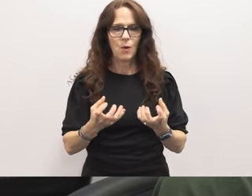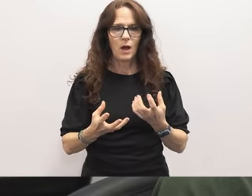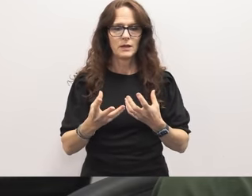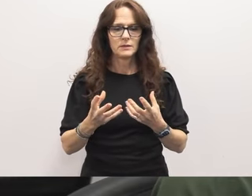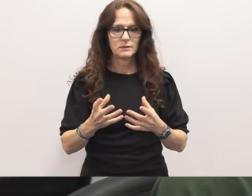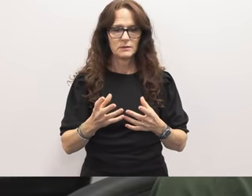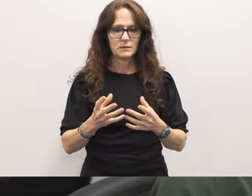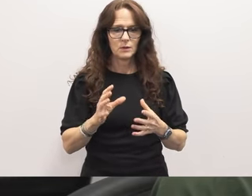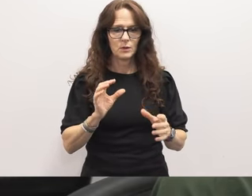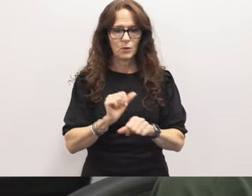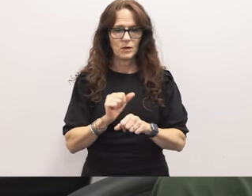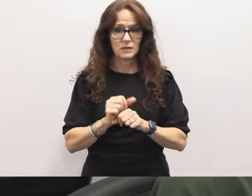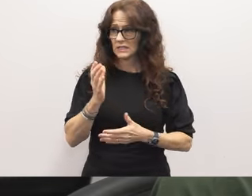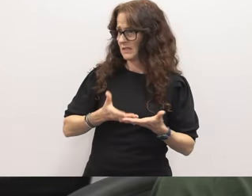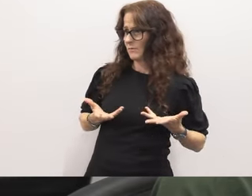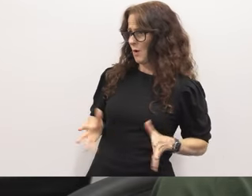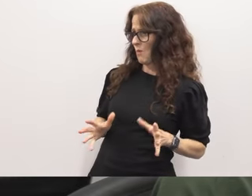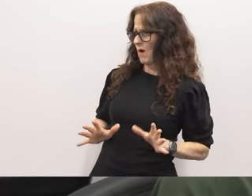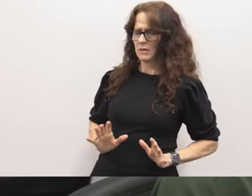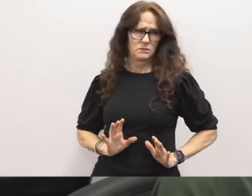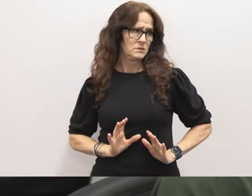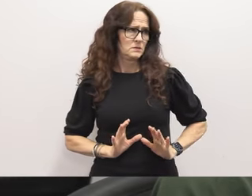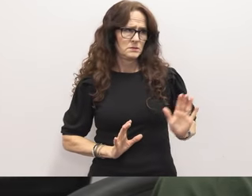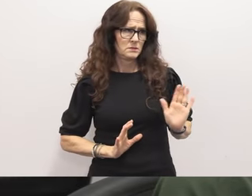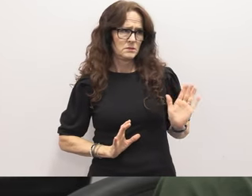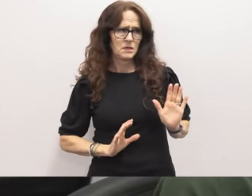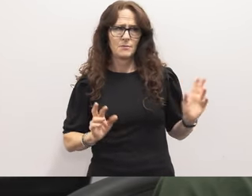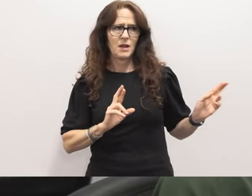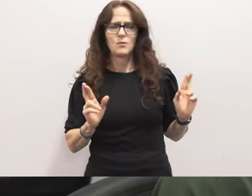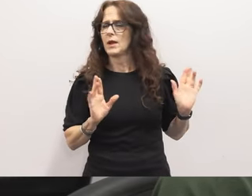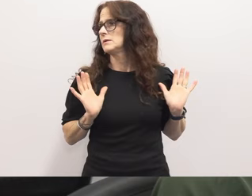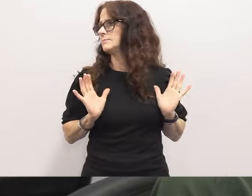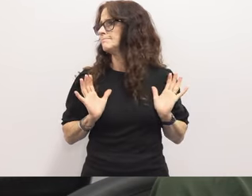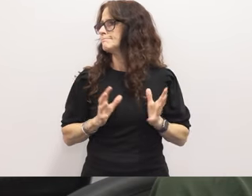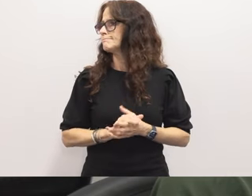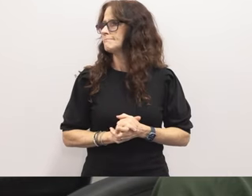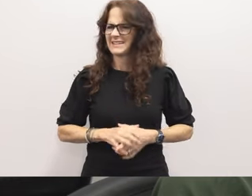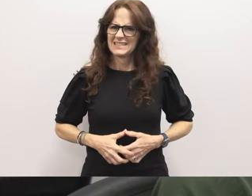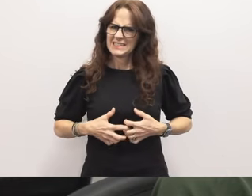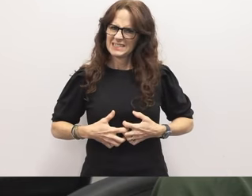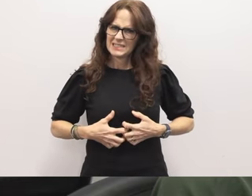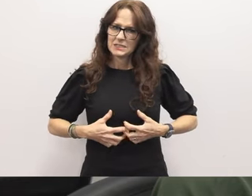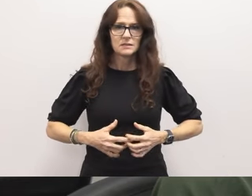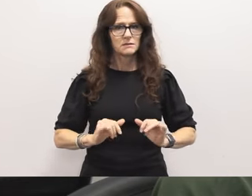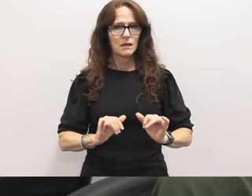and some students don't wanna do it. You ask them and they say, "I'm not ready to do do that yet." There's anger, or there's resentment,